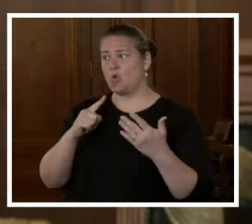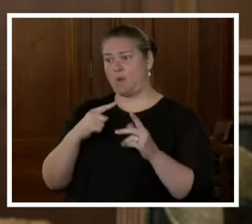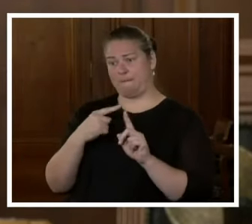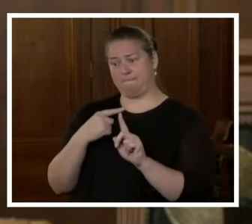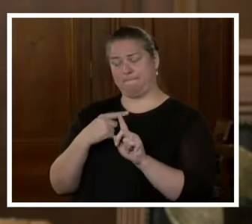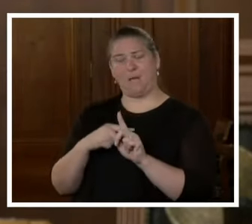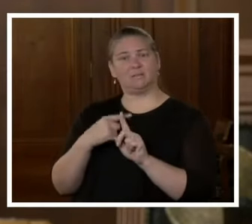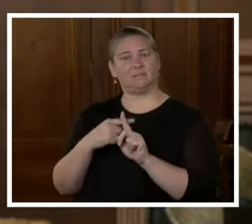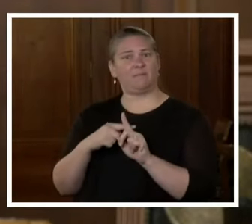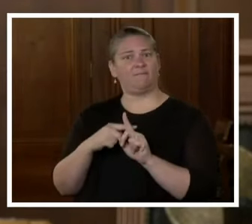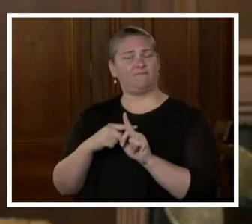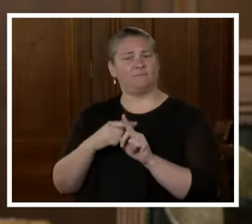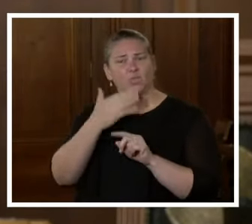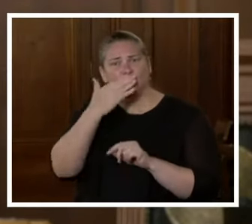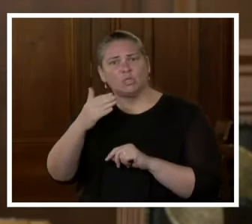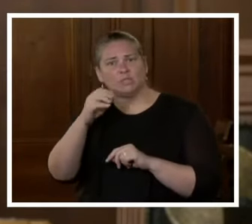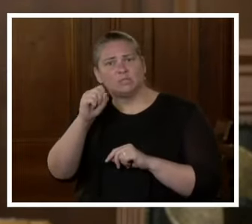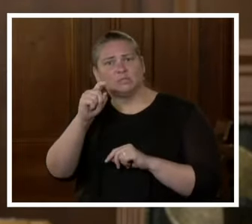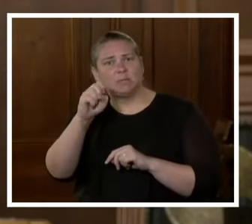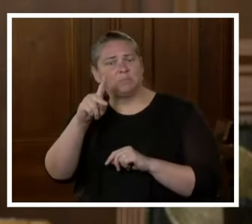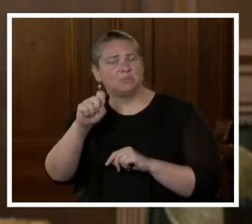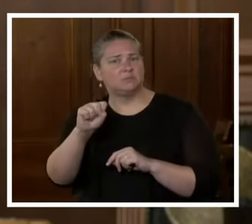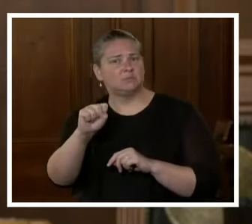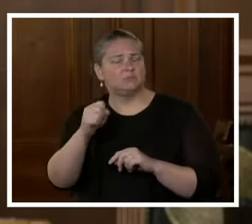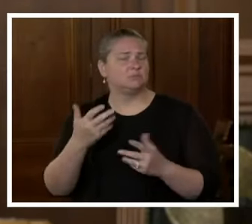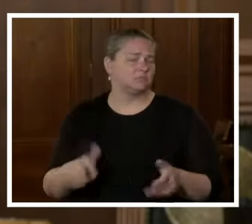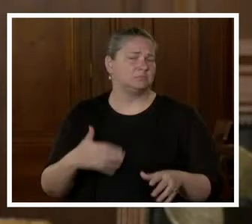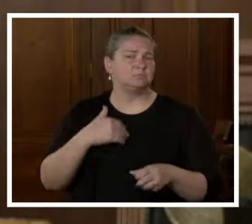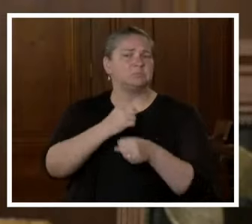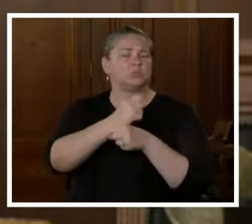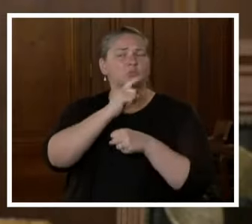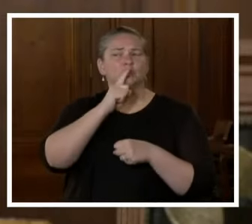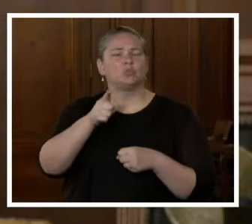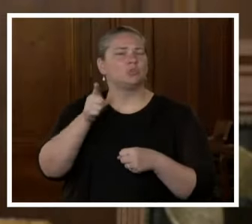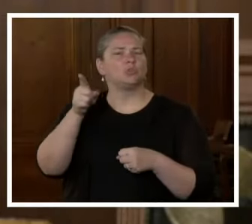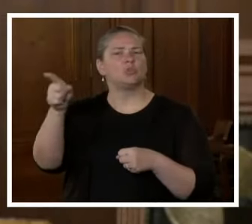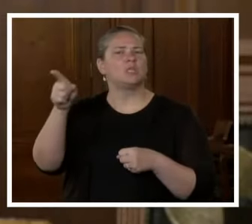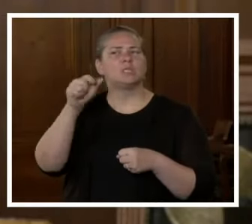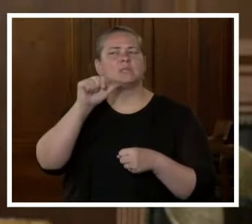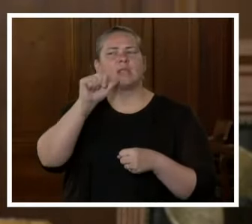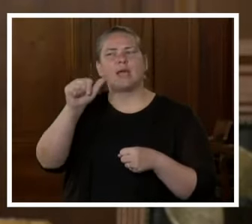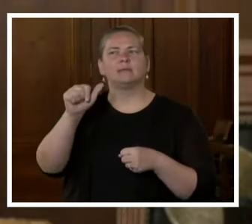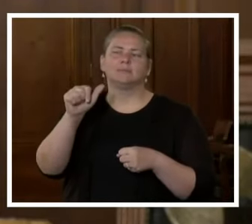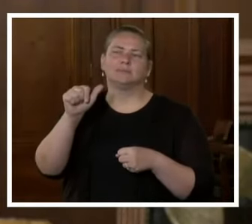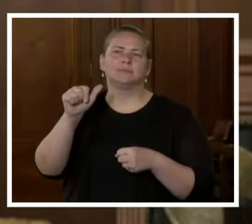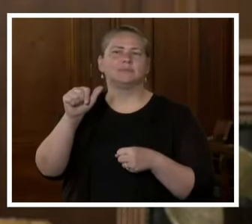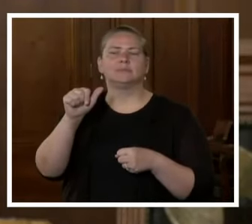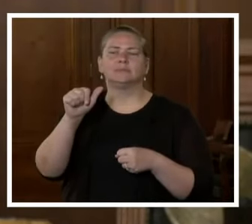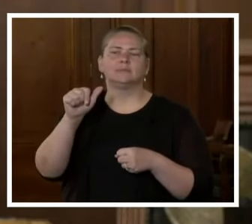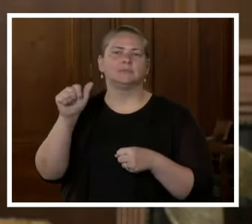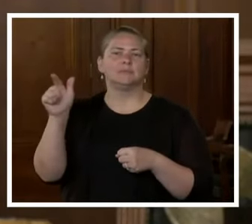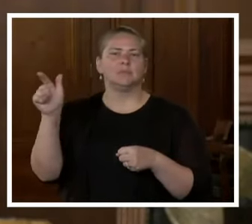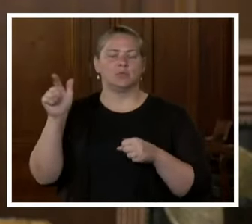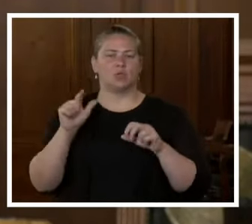MATTER WHAT IT IS. I CAN TELL YOU THAT I'VE BEEN RECEIVING UPDATES.